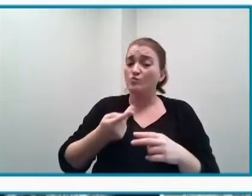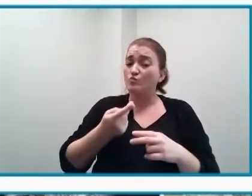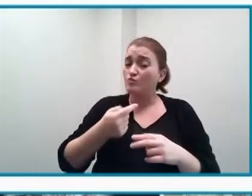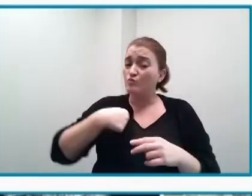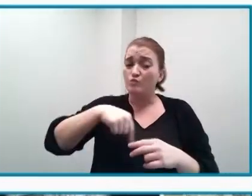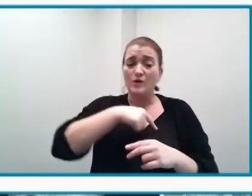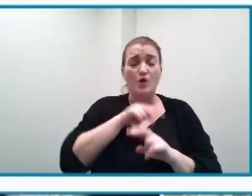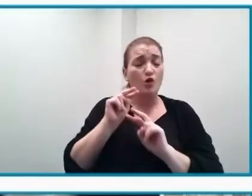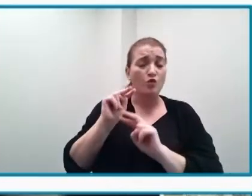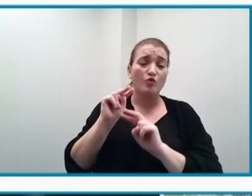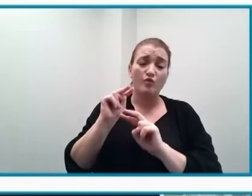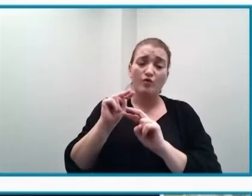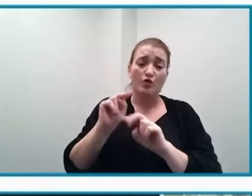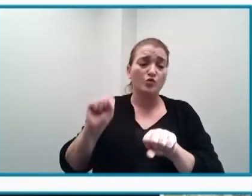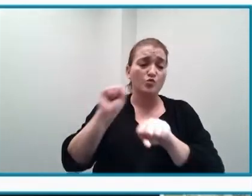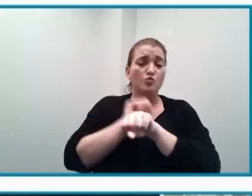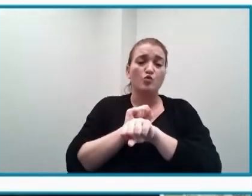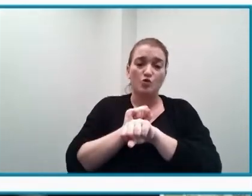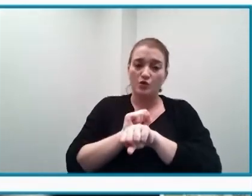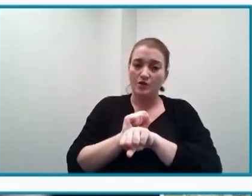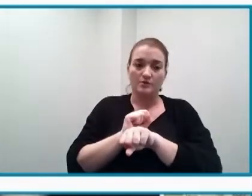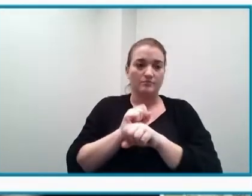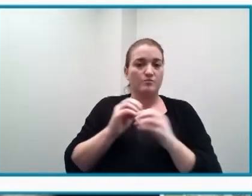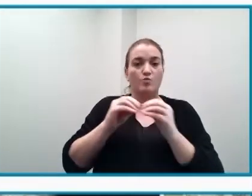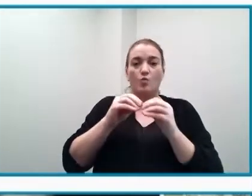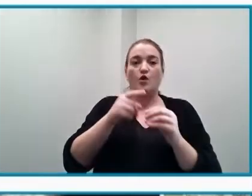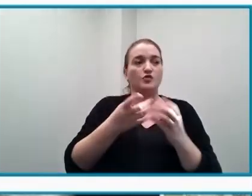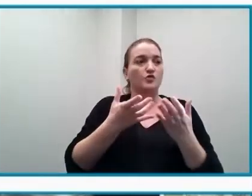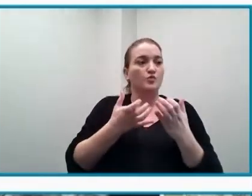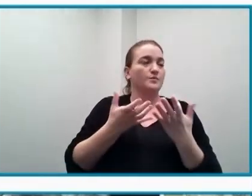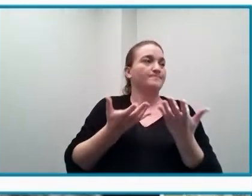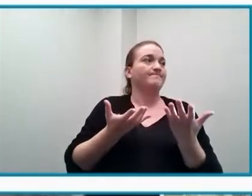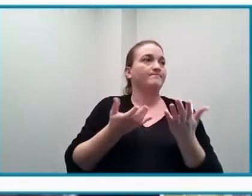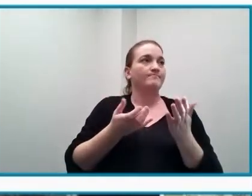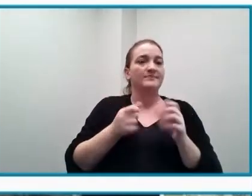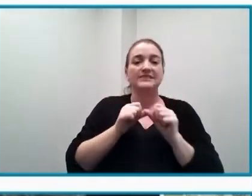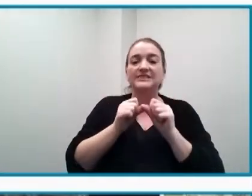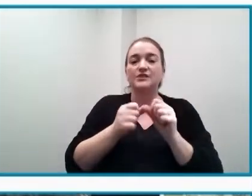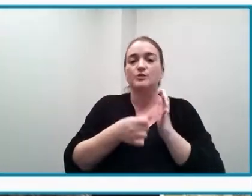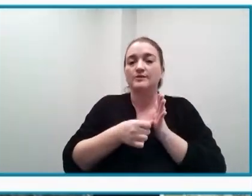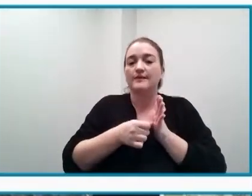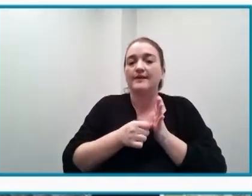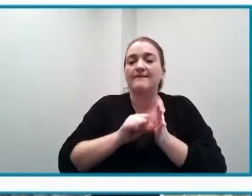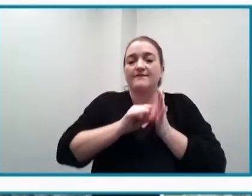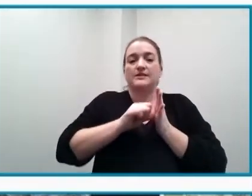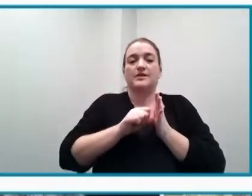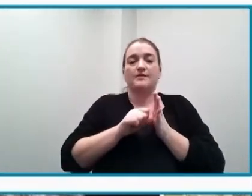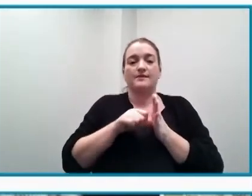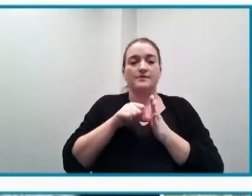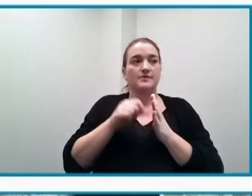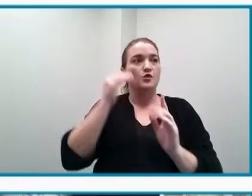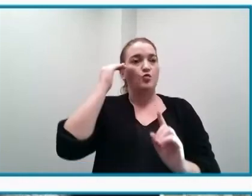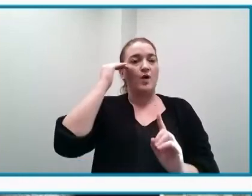to emphasize more to, I guess get the awareness out there that this particular group of,